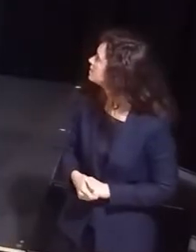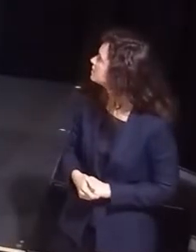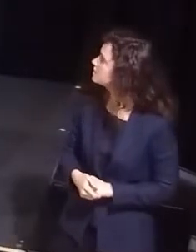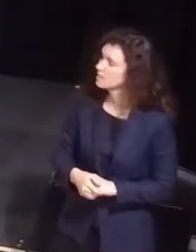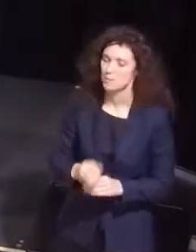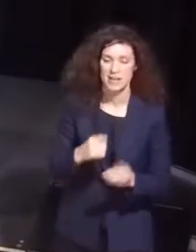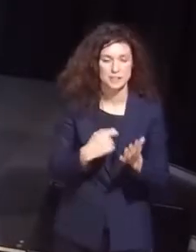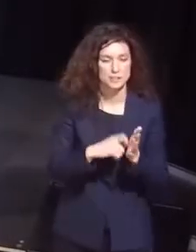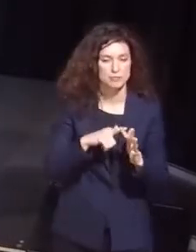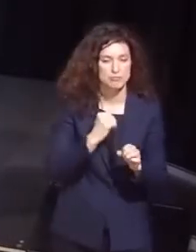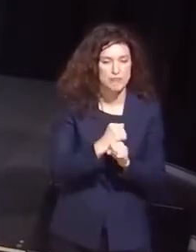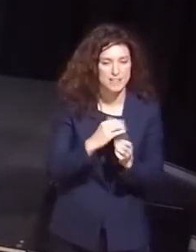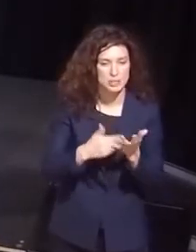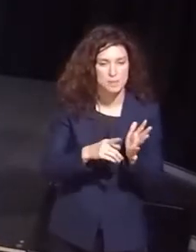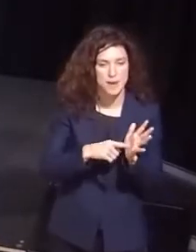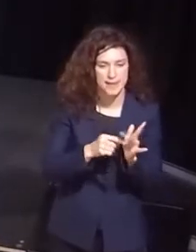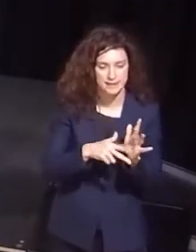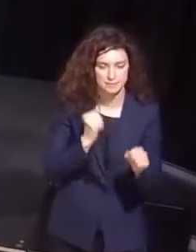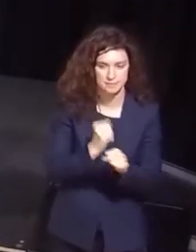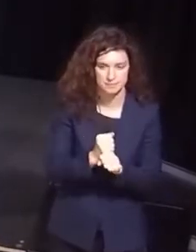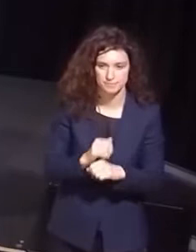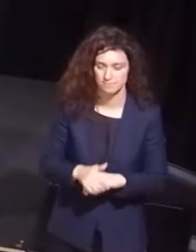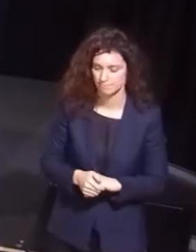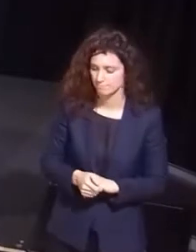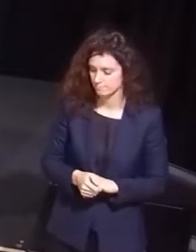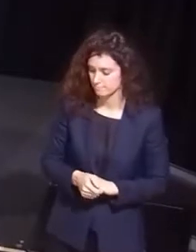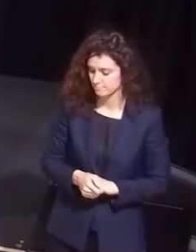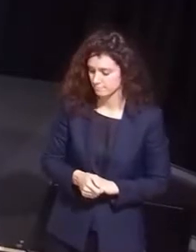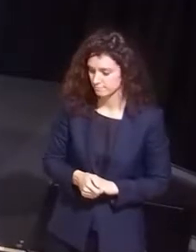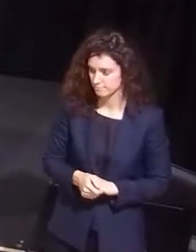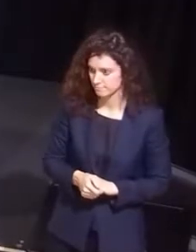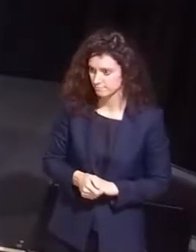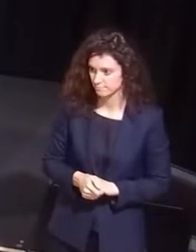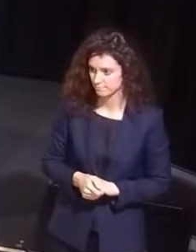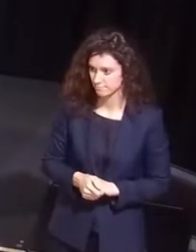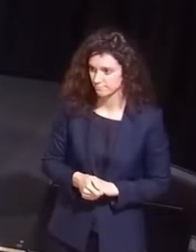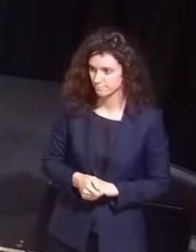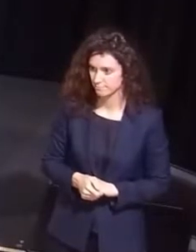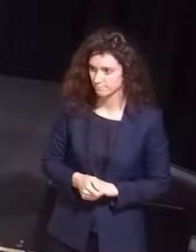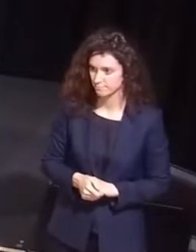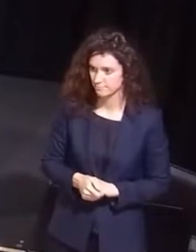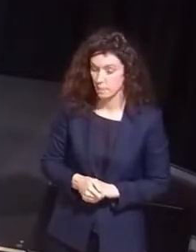and some of the teams and people he influenced. I'm just gonna read it straight.